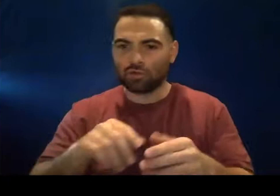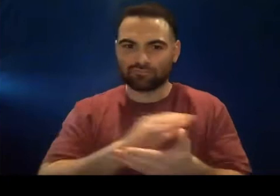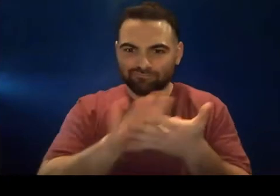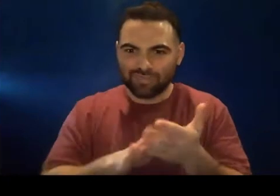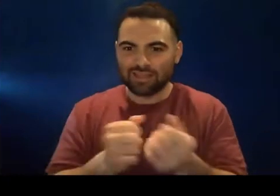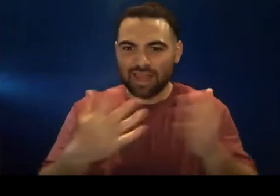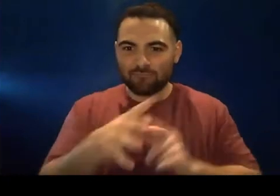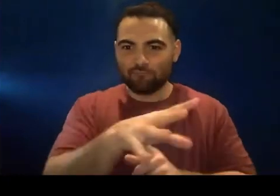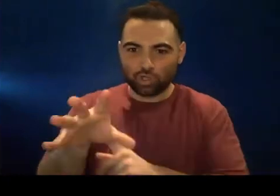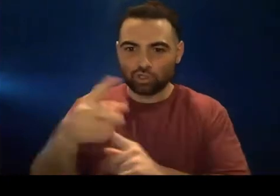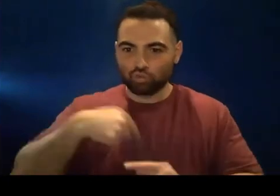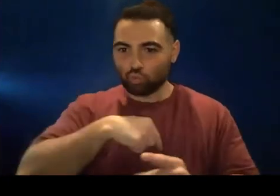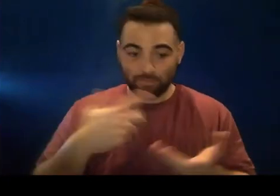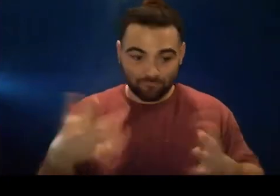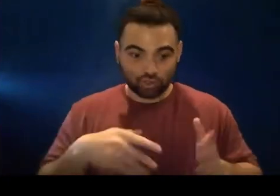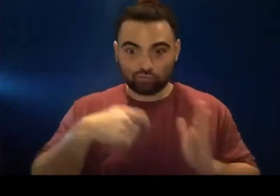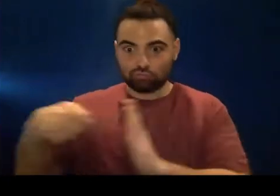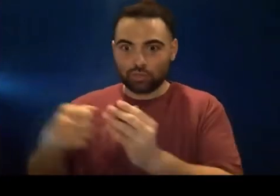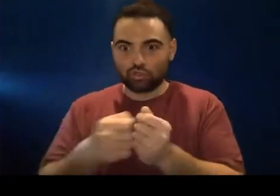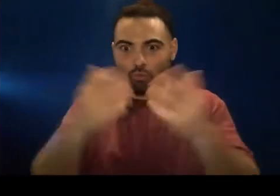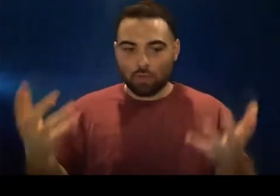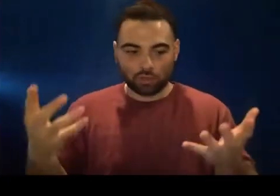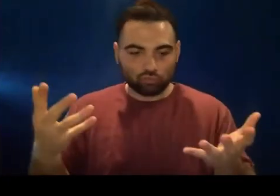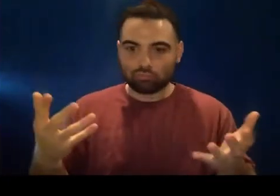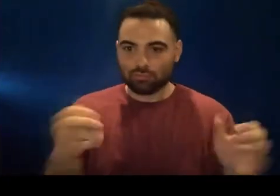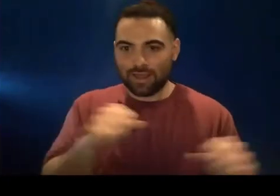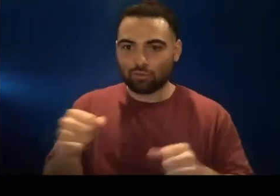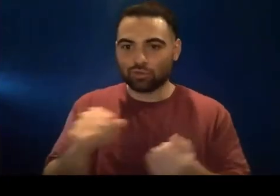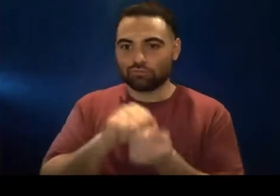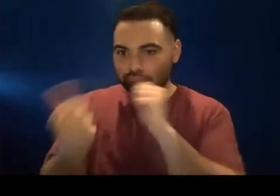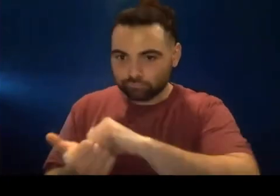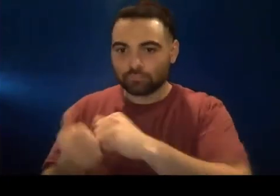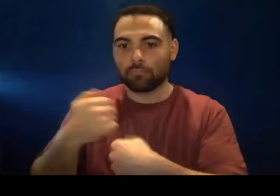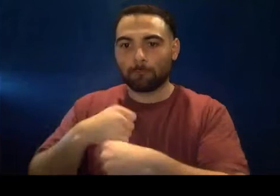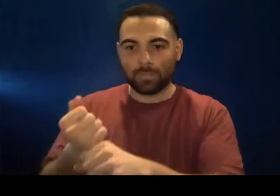So you both brought up the amount of time that was invested and how it went from a smaller project